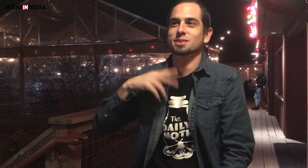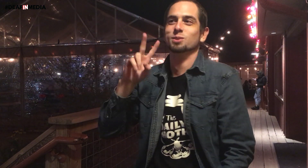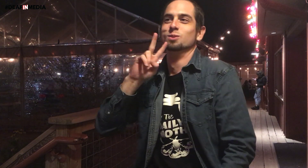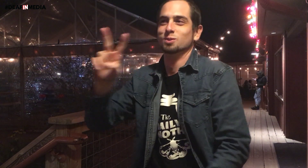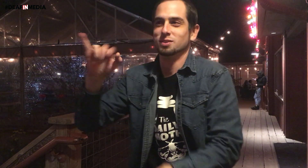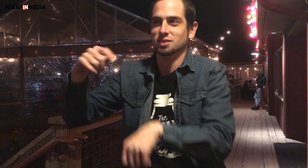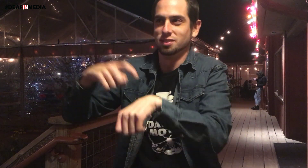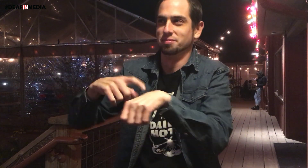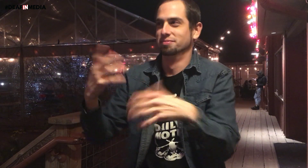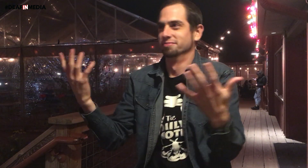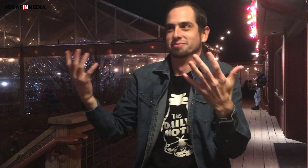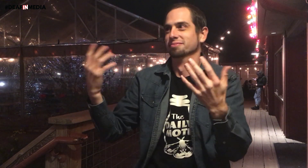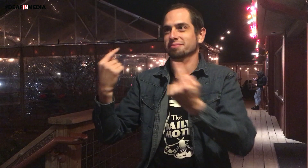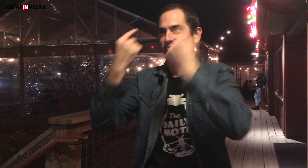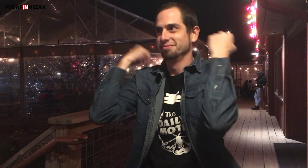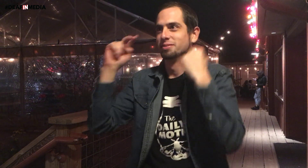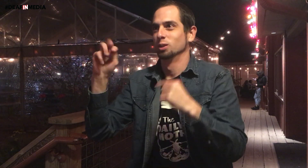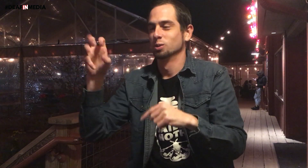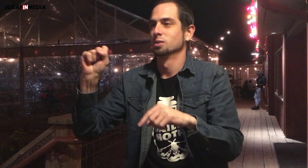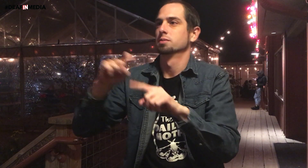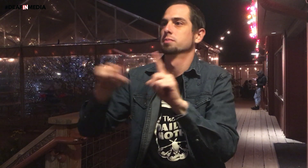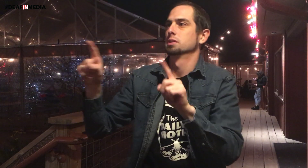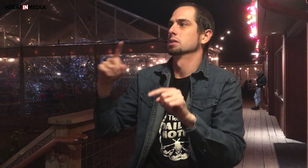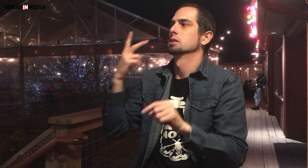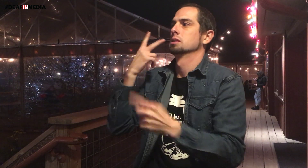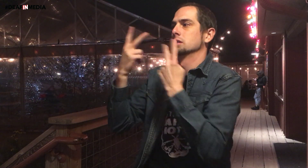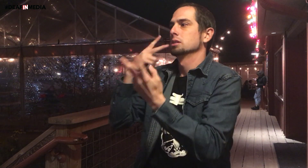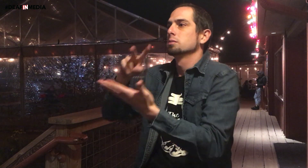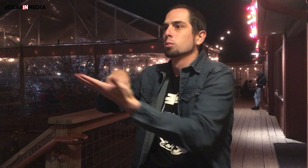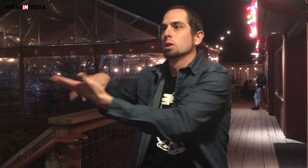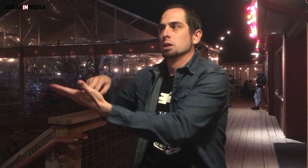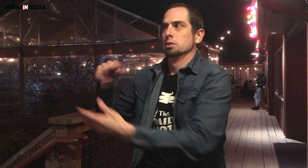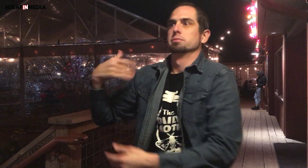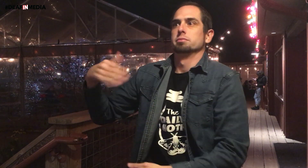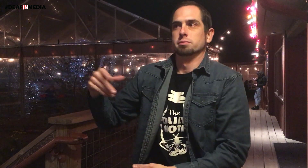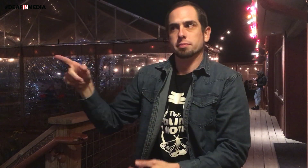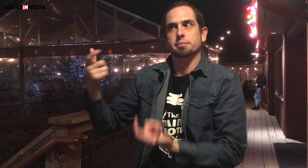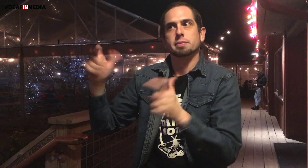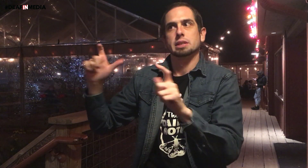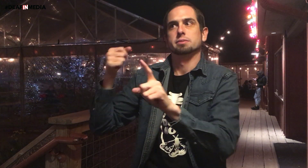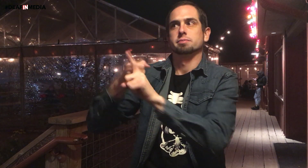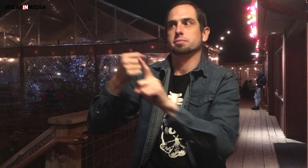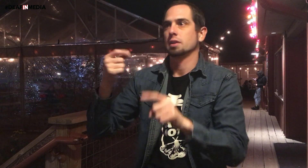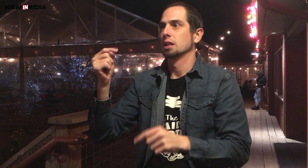I was two at the time so I wasn’t paying attention then! But I’ve seen that it had a huge impact.